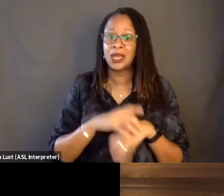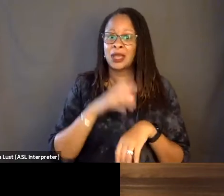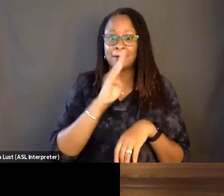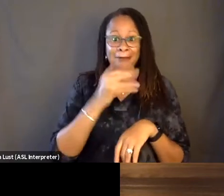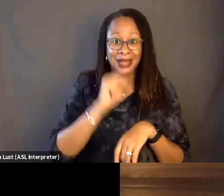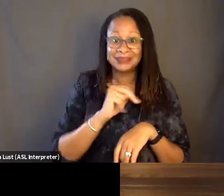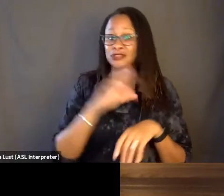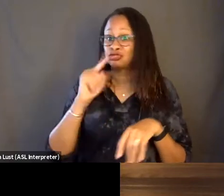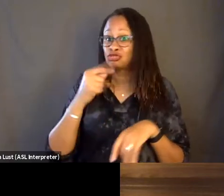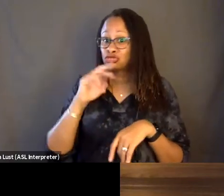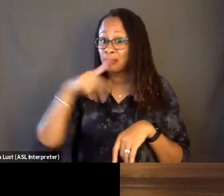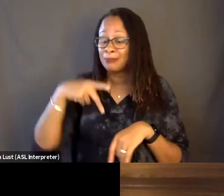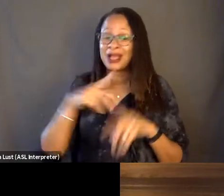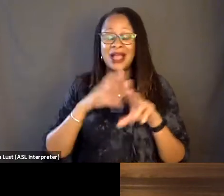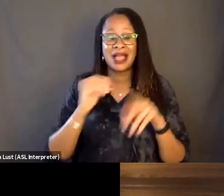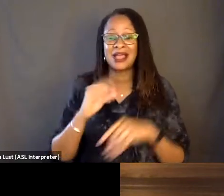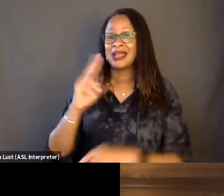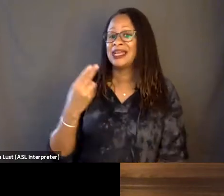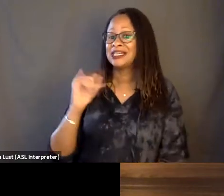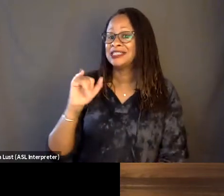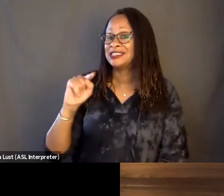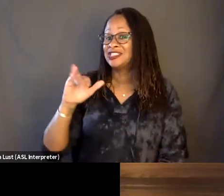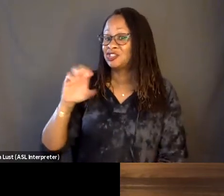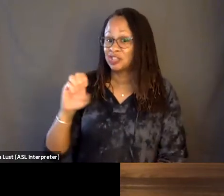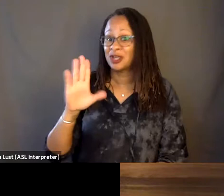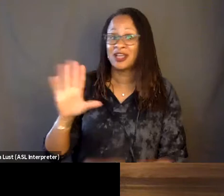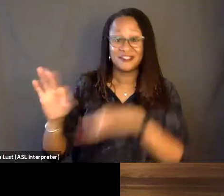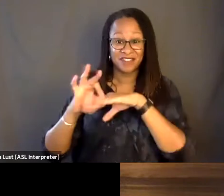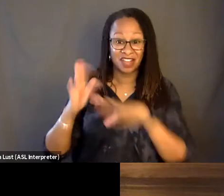And Hatice is so committed to this fight.